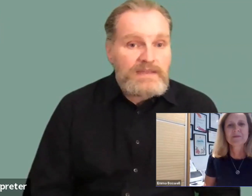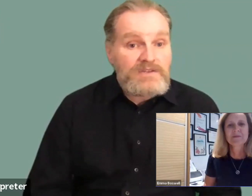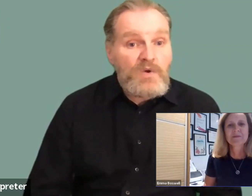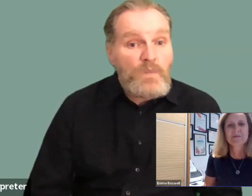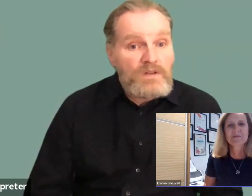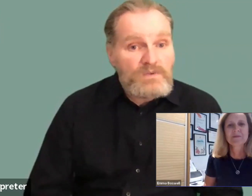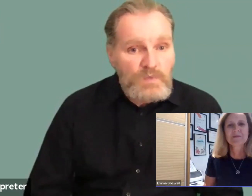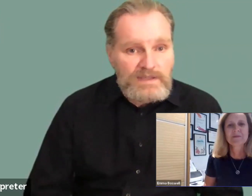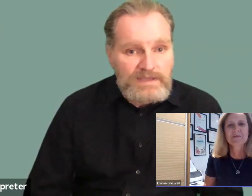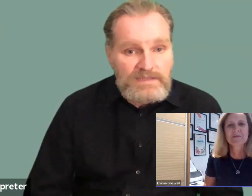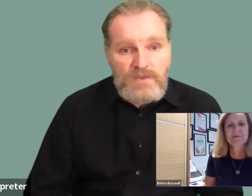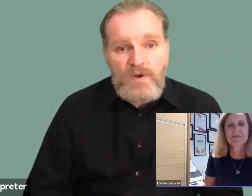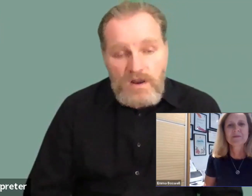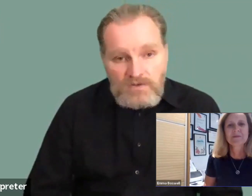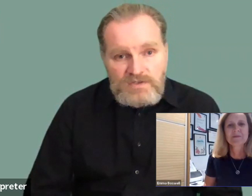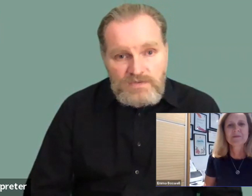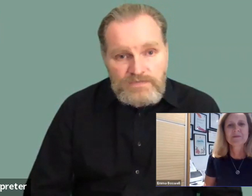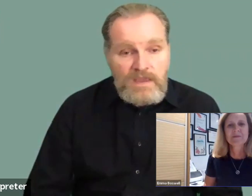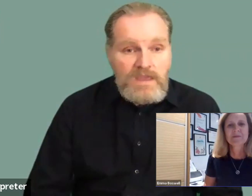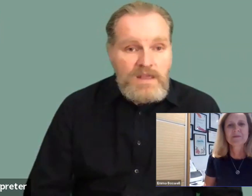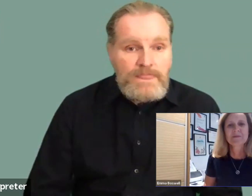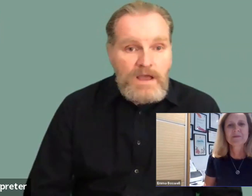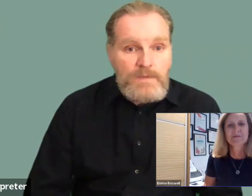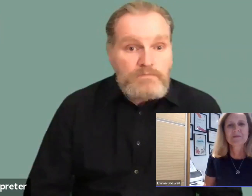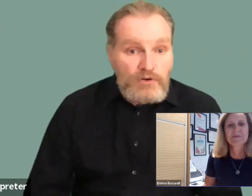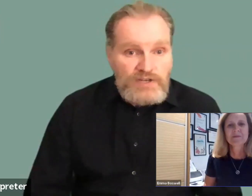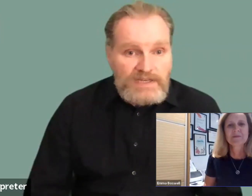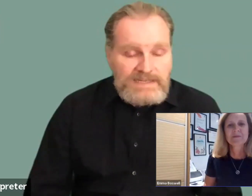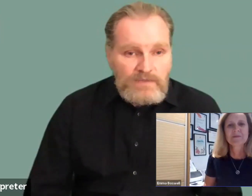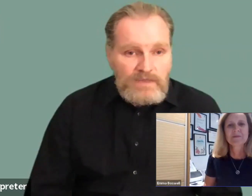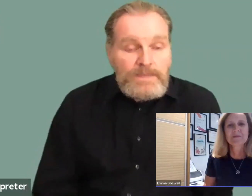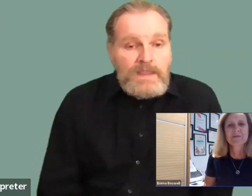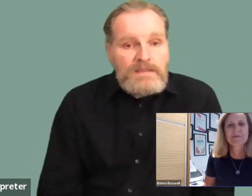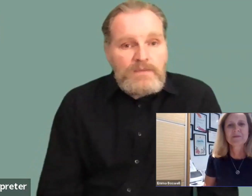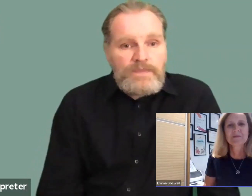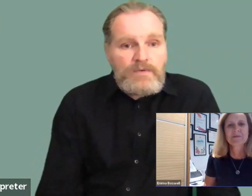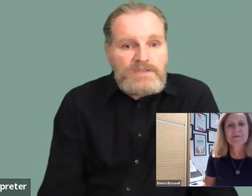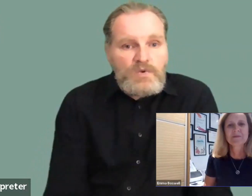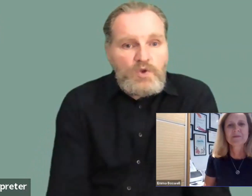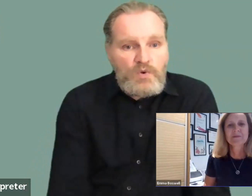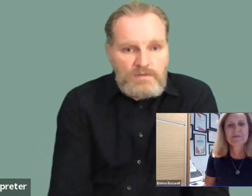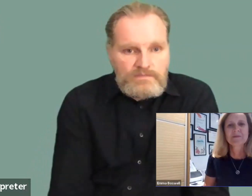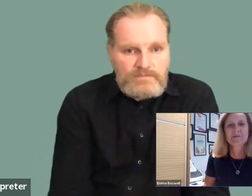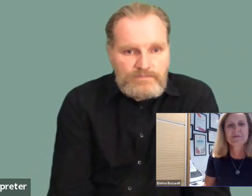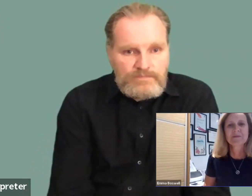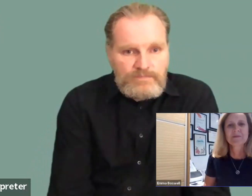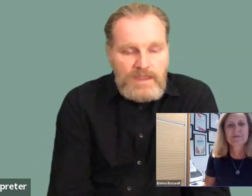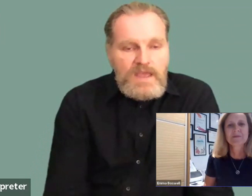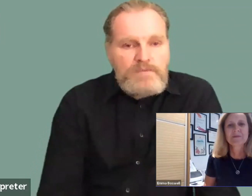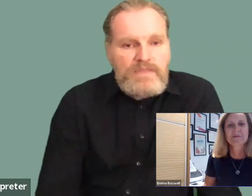that has gone worldwide, so there are lots of projects out there. There is no cure but